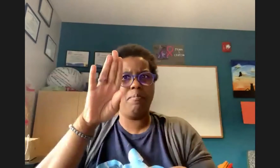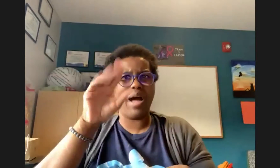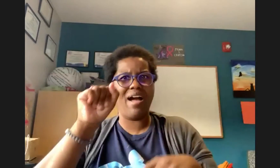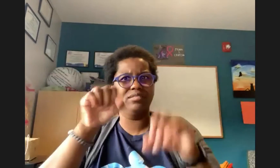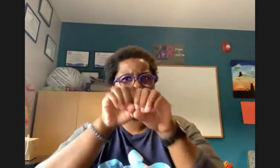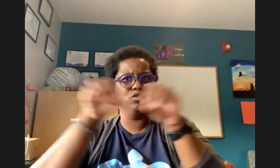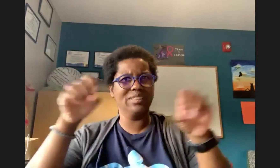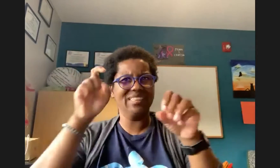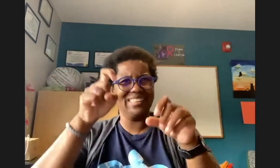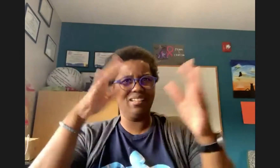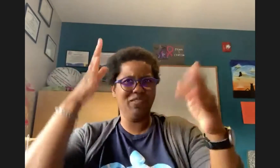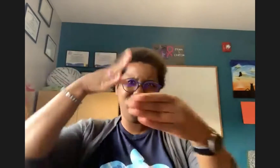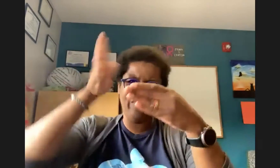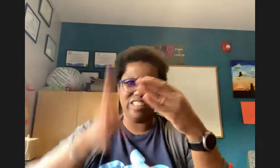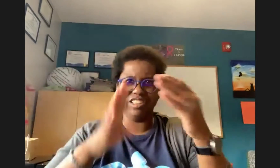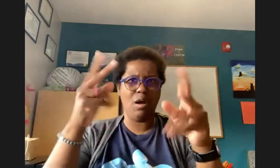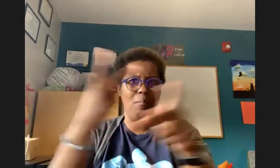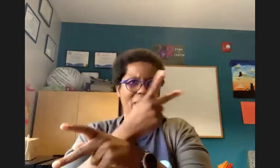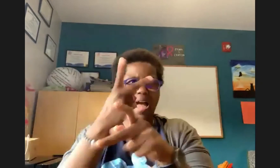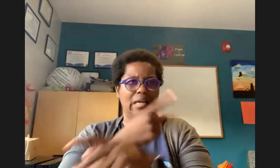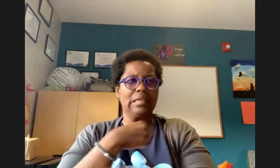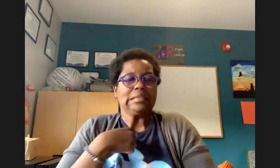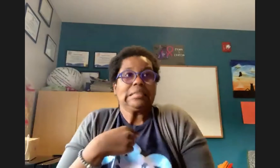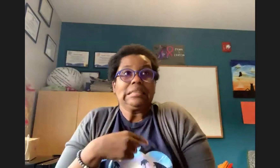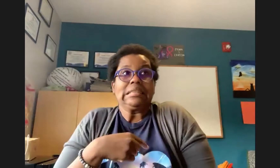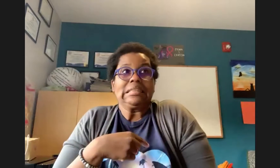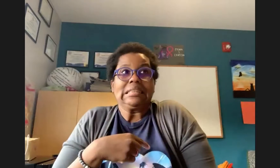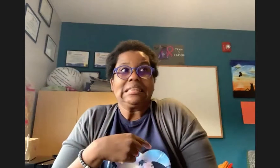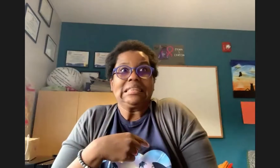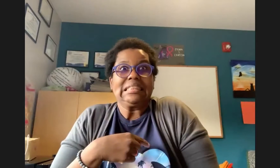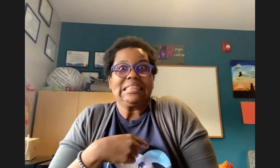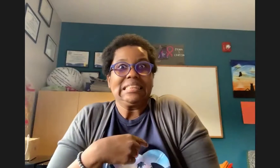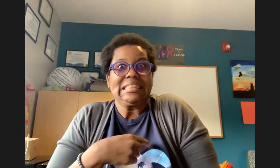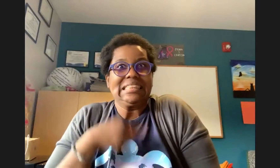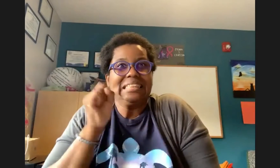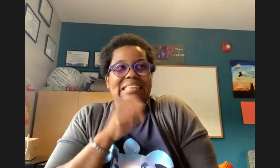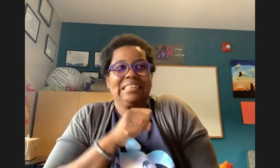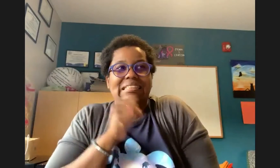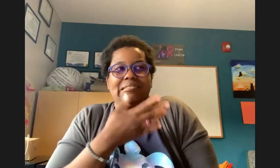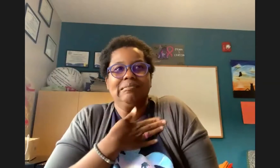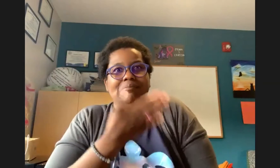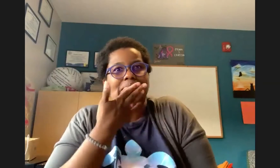But, of course, I needed to finish my studies. I needed my bachelor's degree.